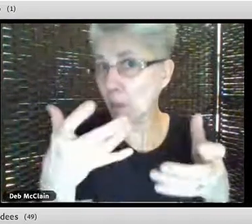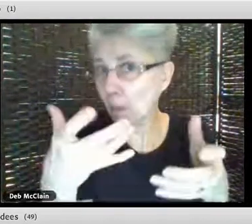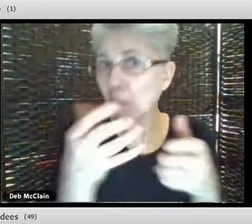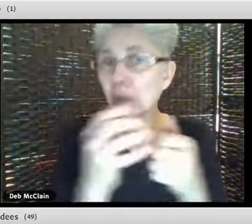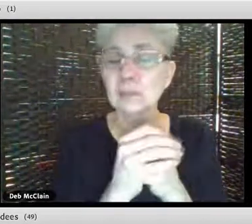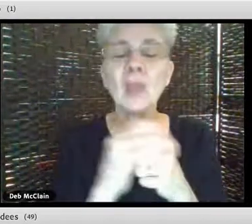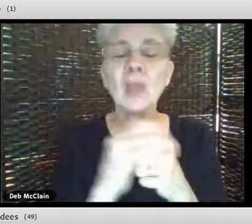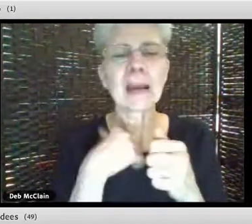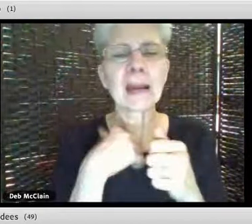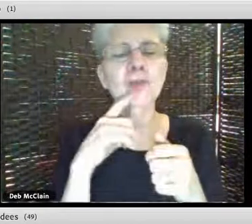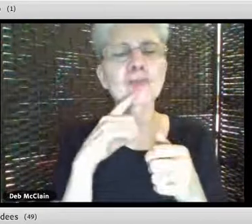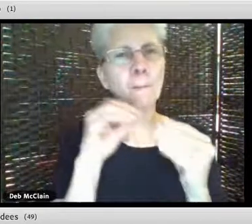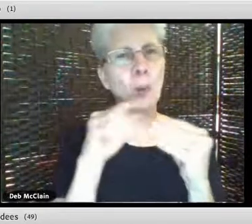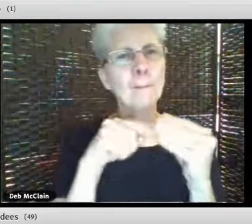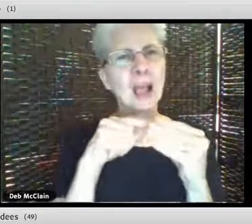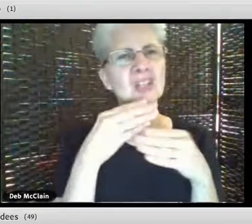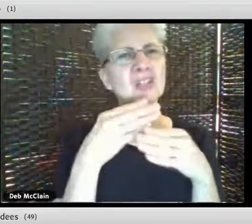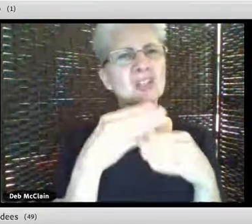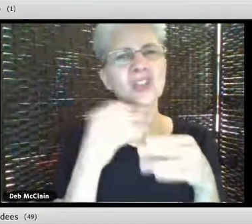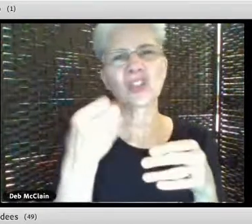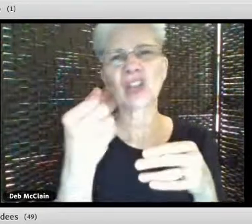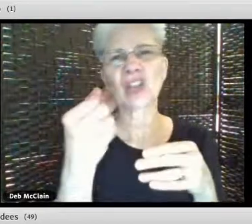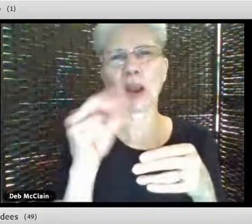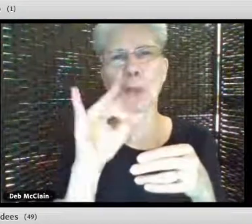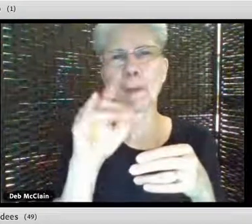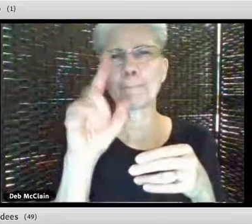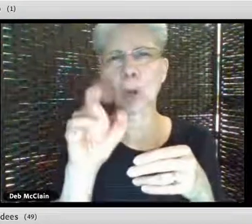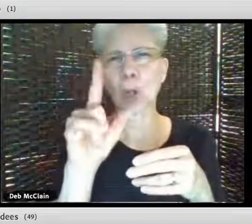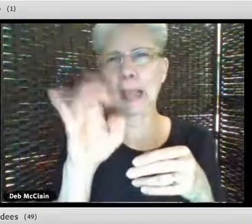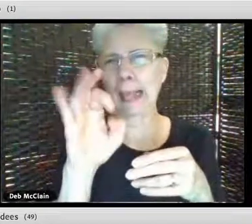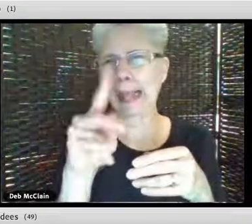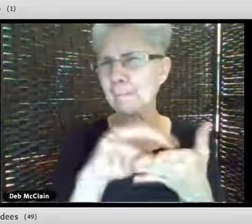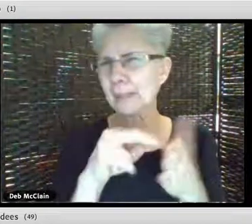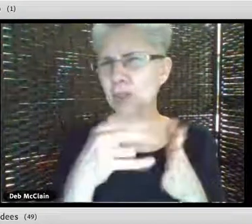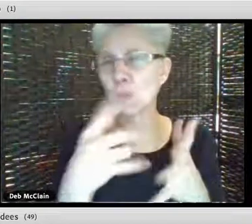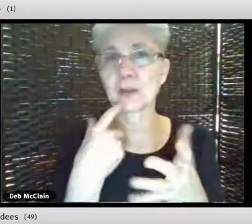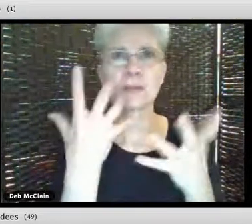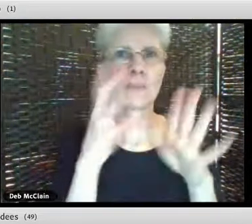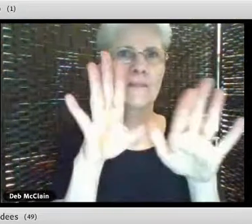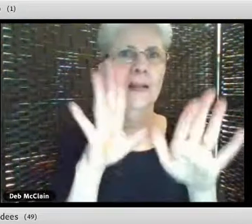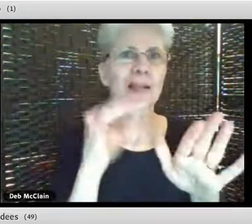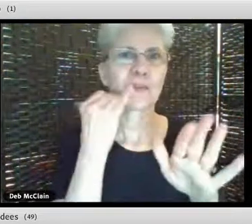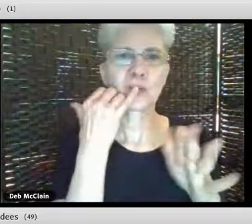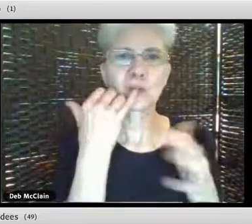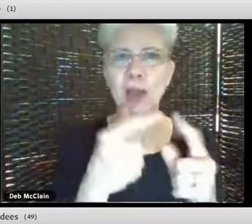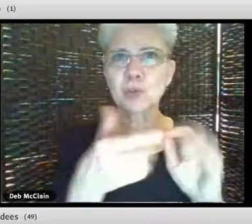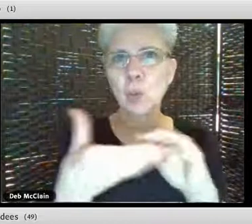And I'll talk to you what a shareable link is, absolutely. It's fantastic if you're trying to collaborate.